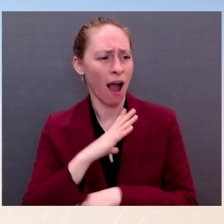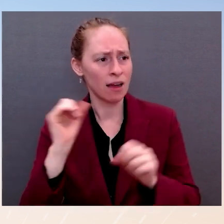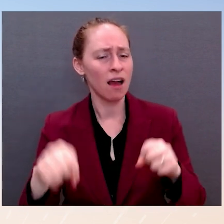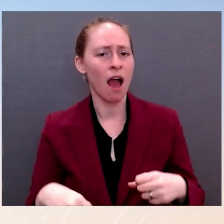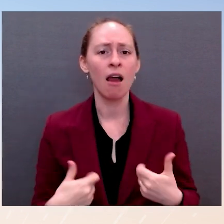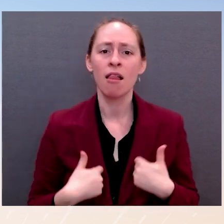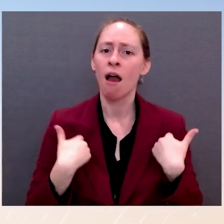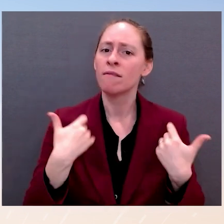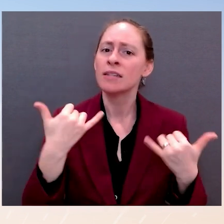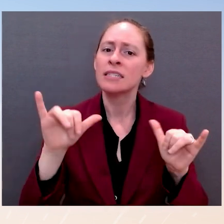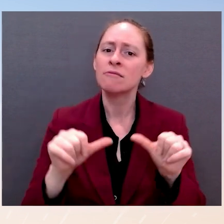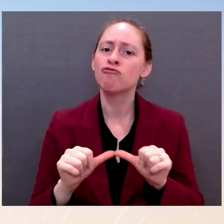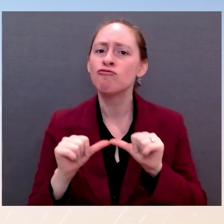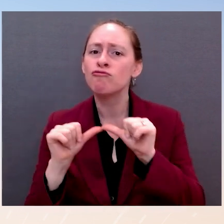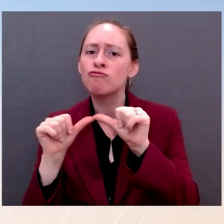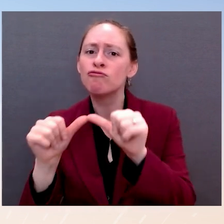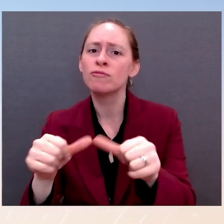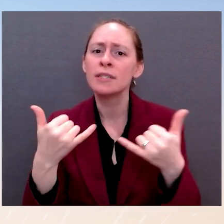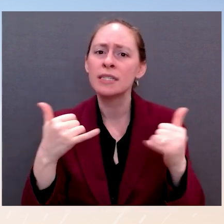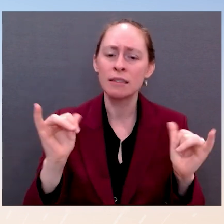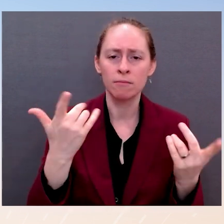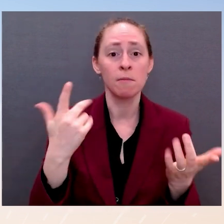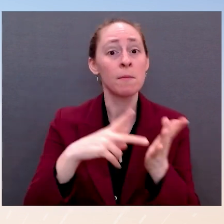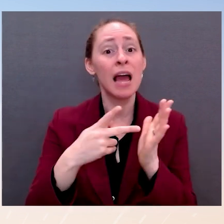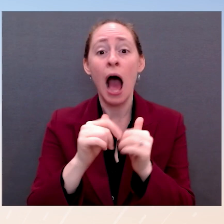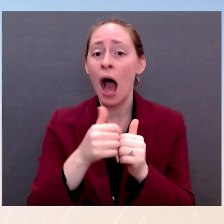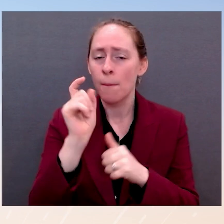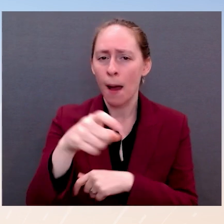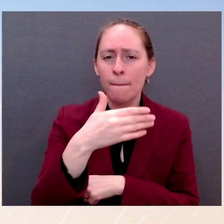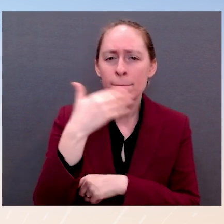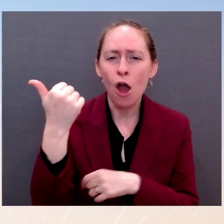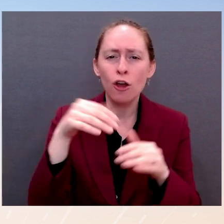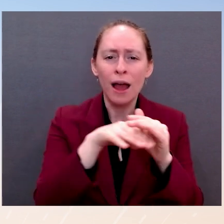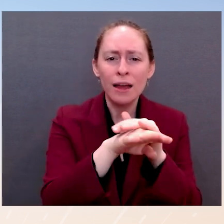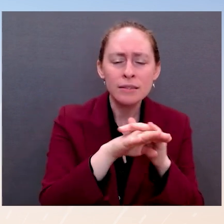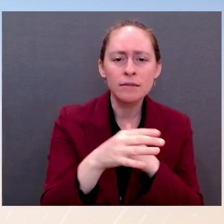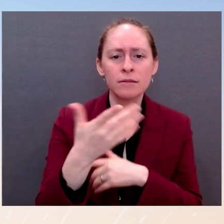we see in access to screening, treatment and care.